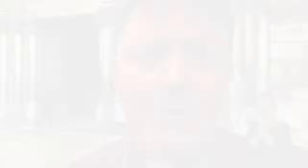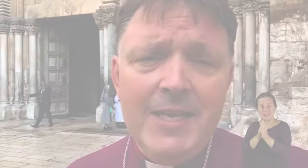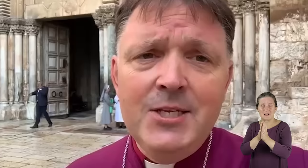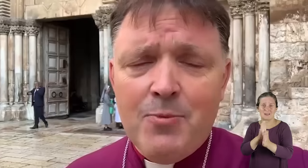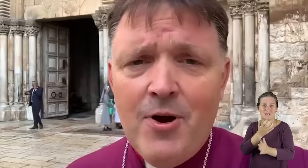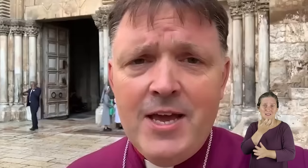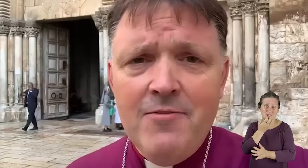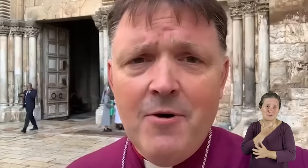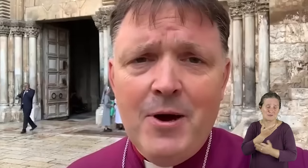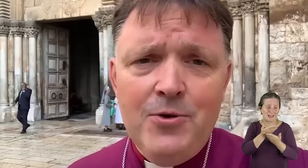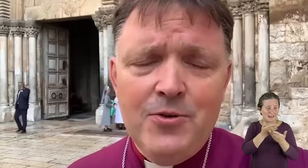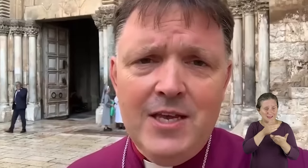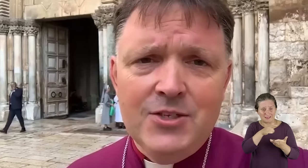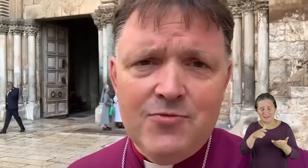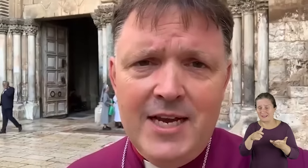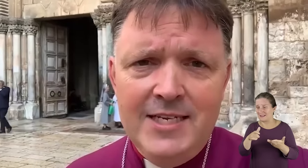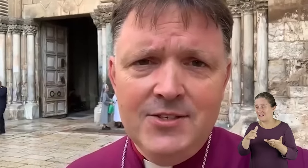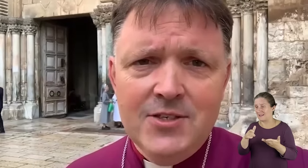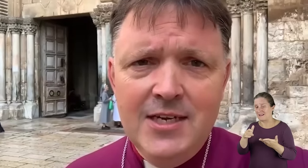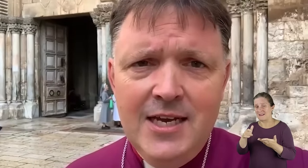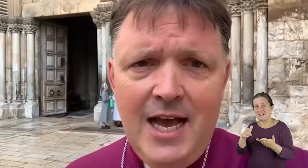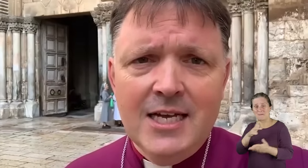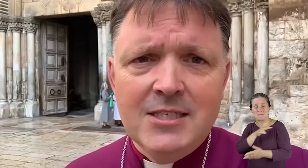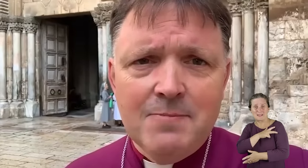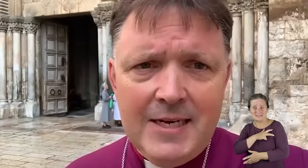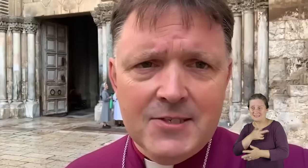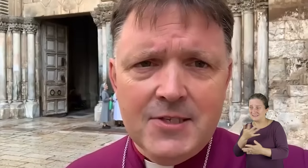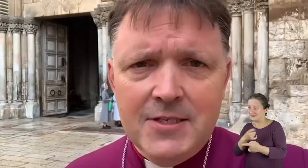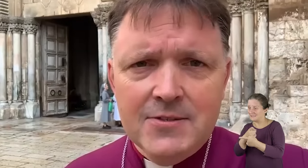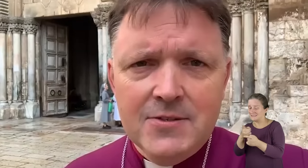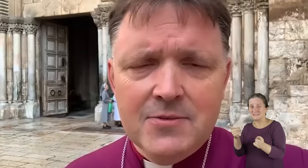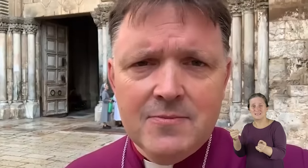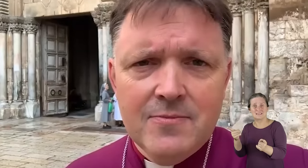Please pray for both Israelis and Palestinians.